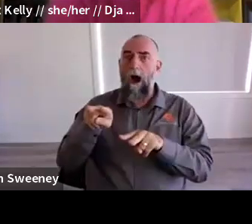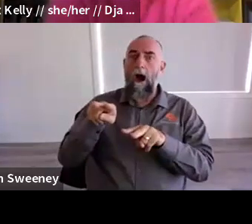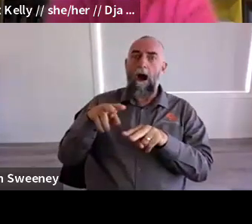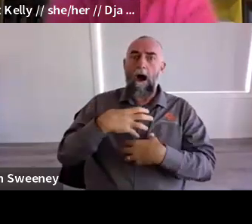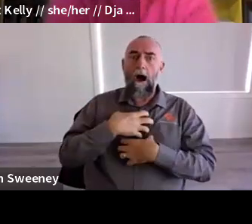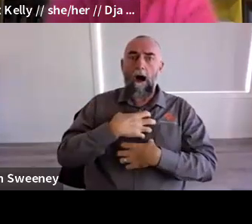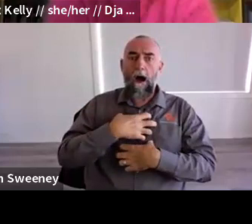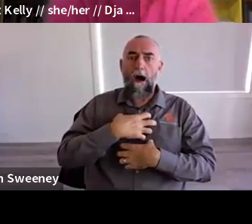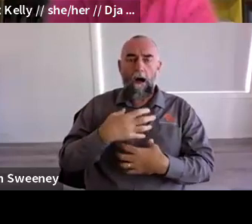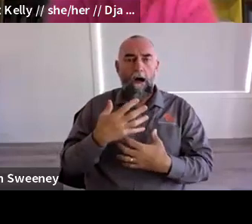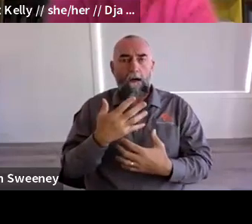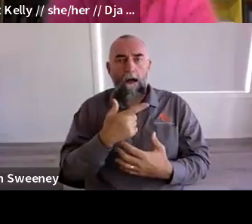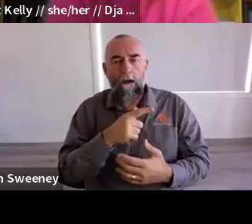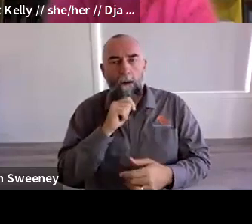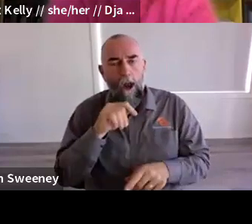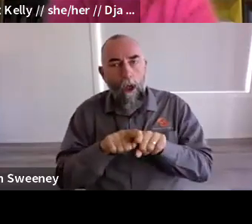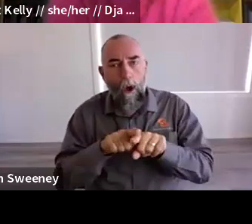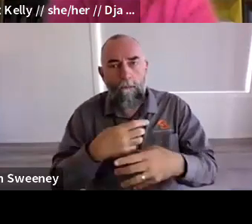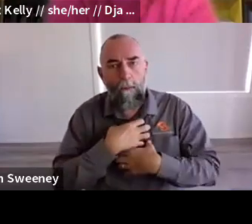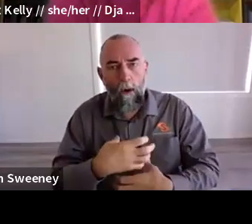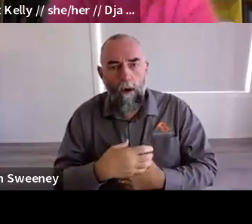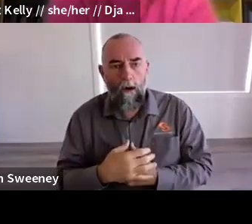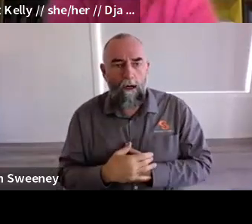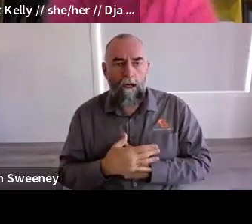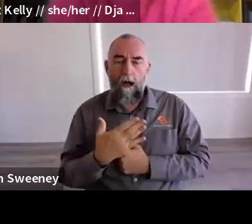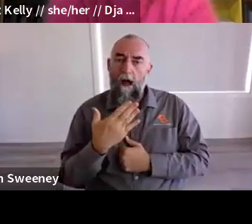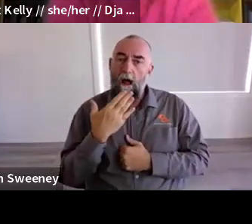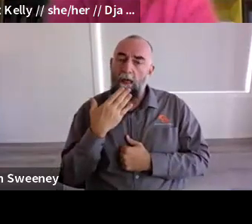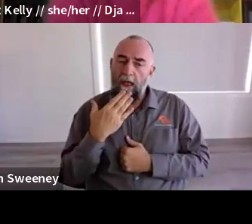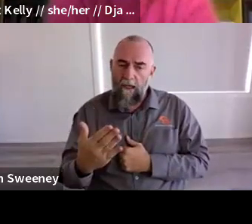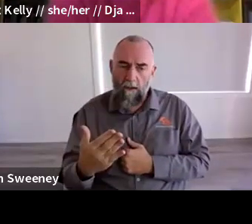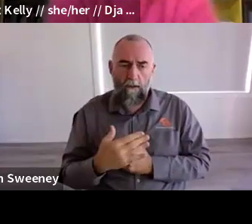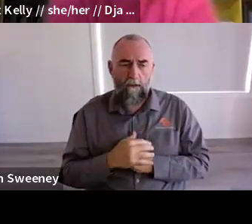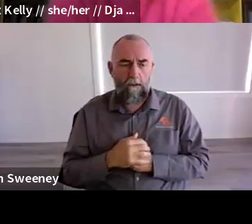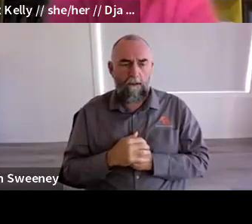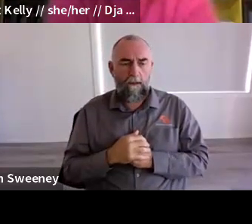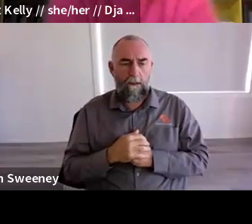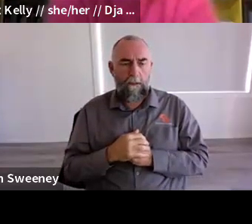The more the people are educated, the more it gets out there, the better. I think these webinars are a fabulous way of doing